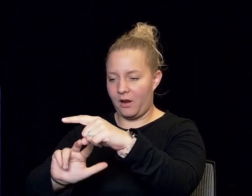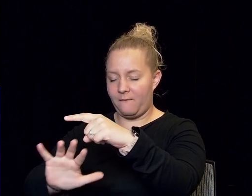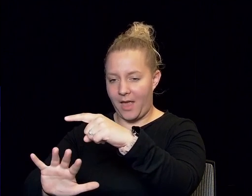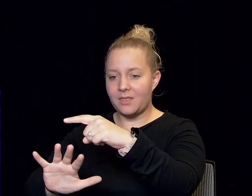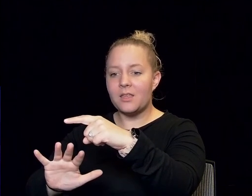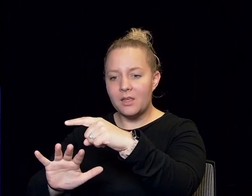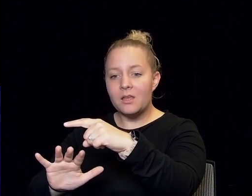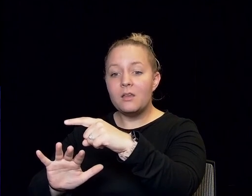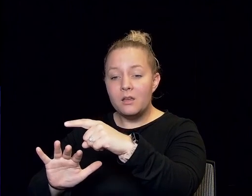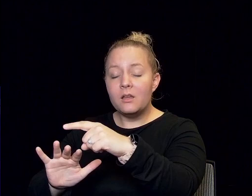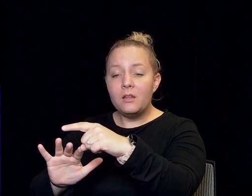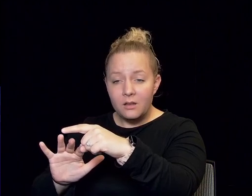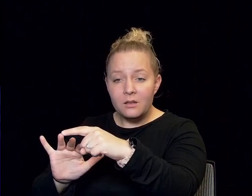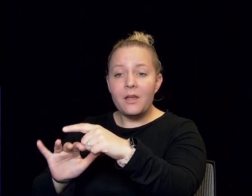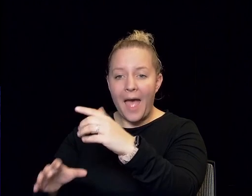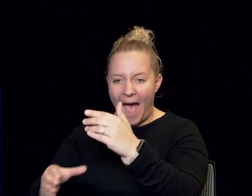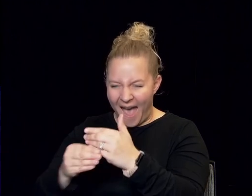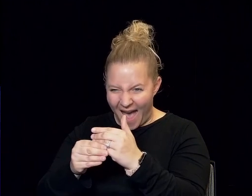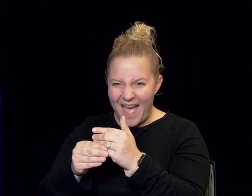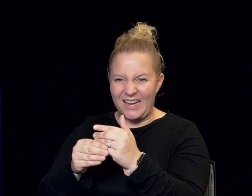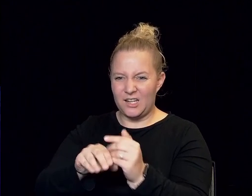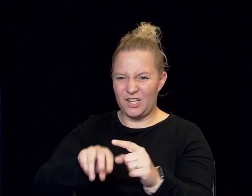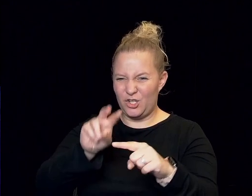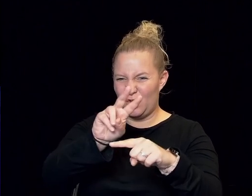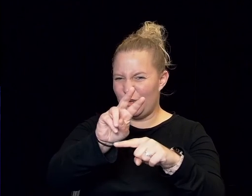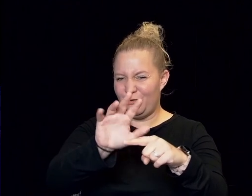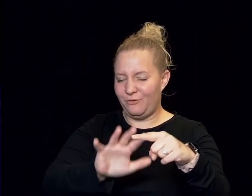And then, I still need to add that to 2/5 so then I need common denominator